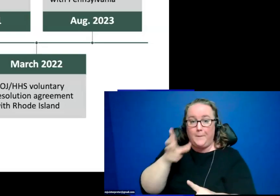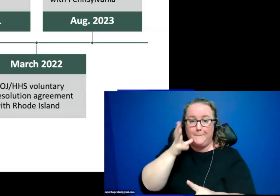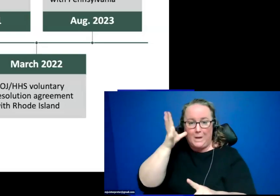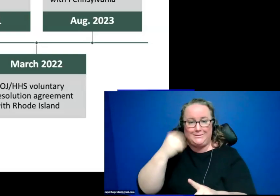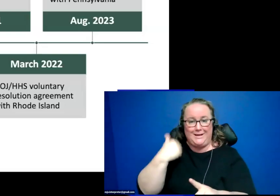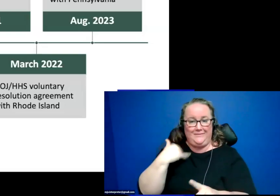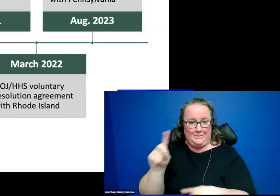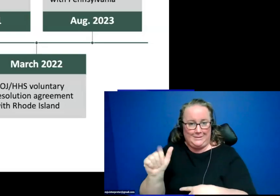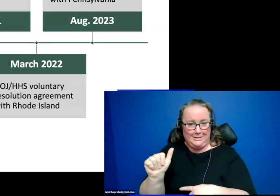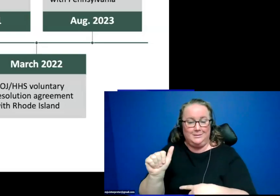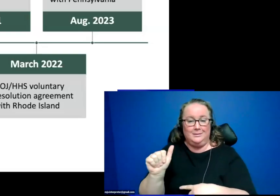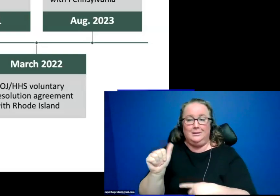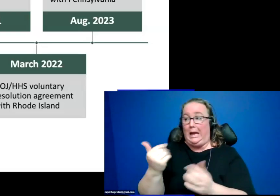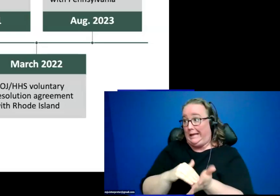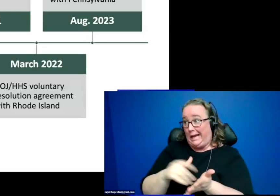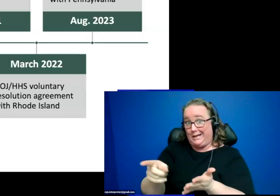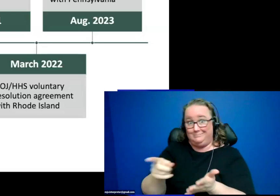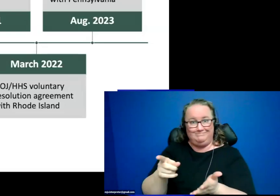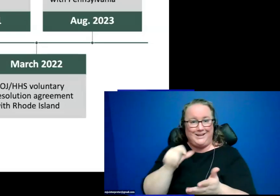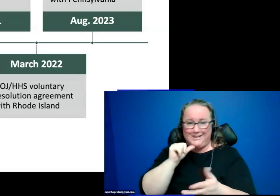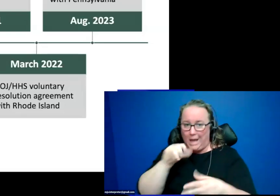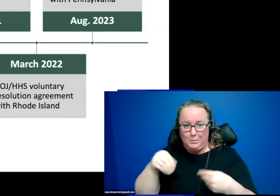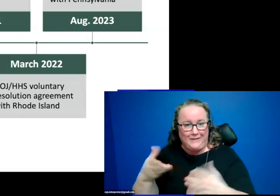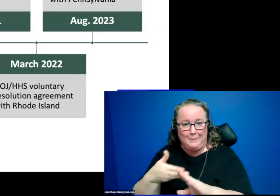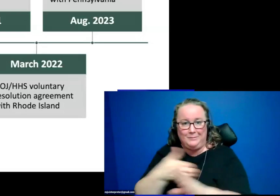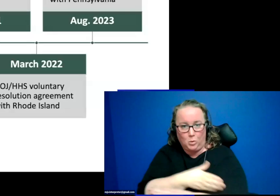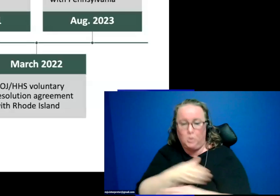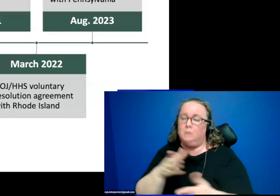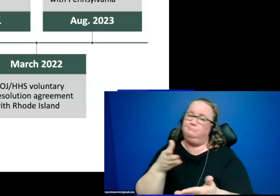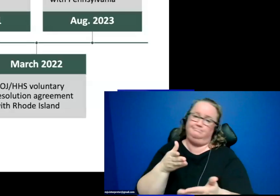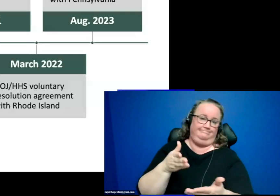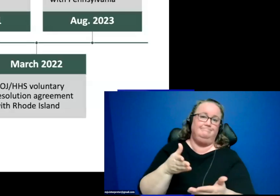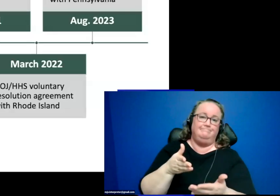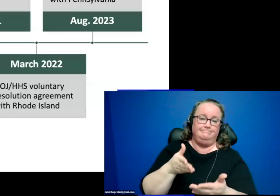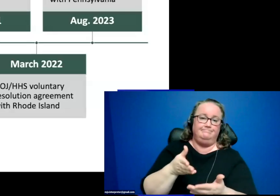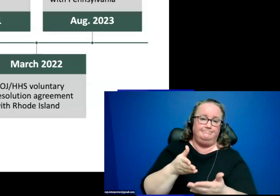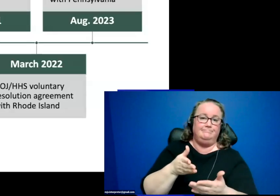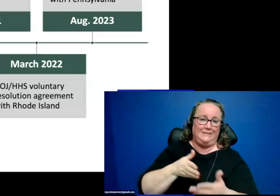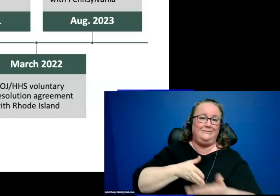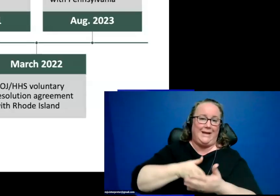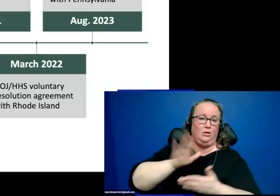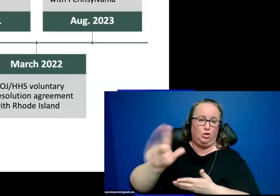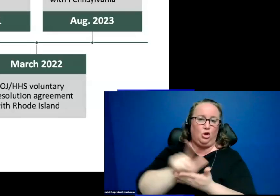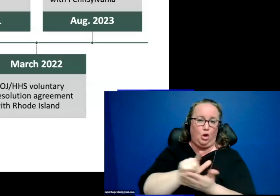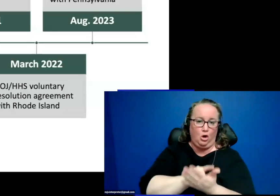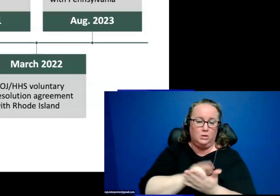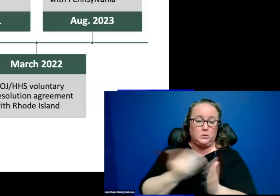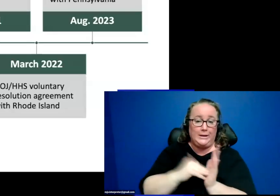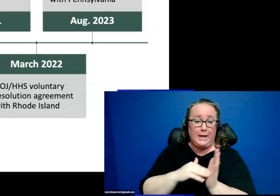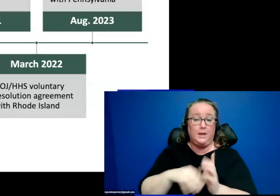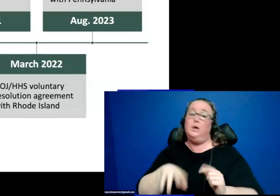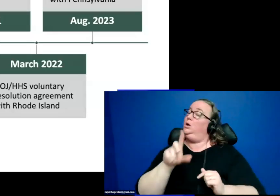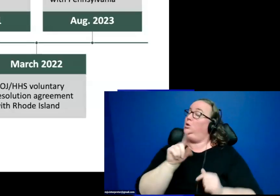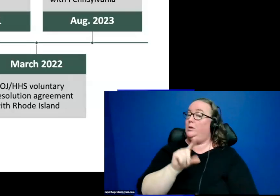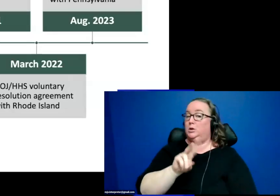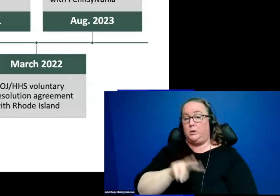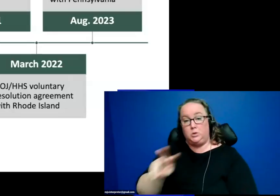not providing them which violated disability rights laws. In March of 2022, we saw DOJ and HHS get into